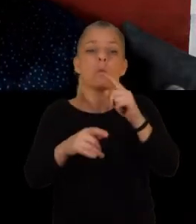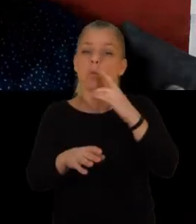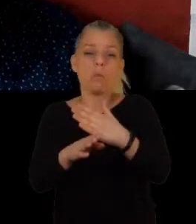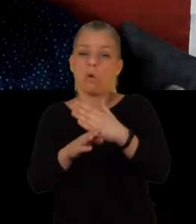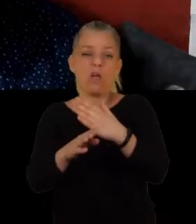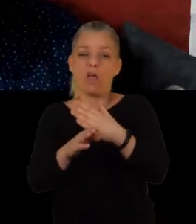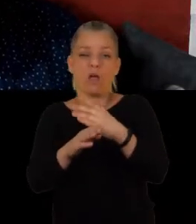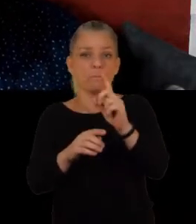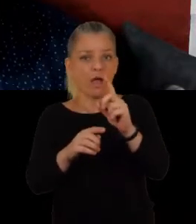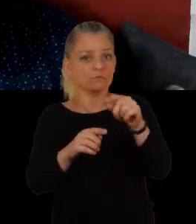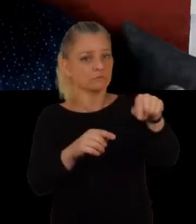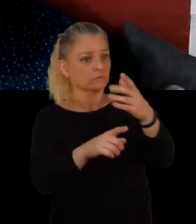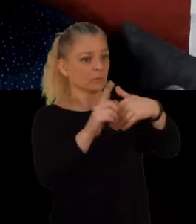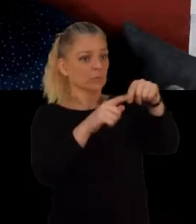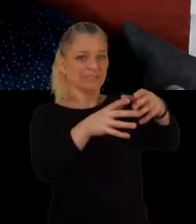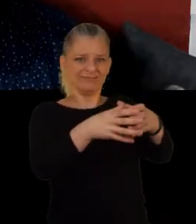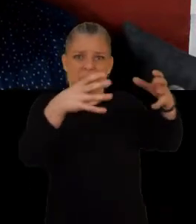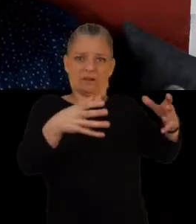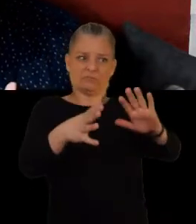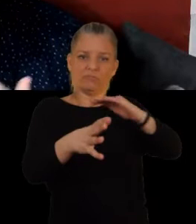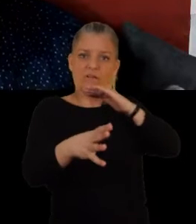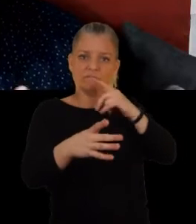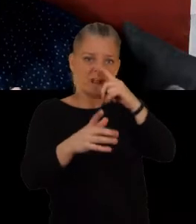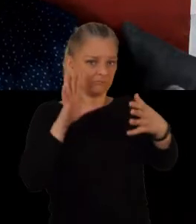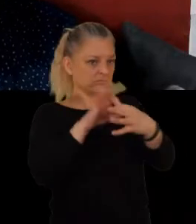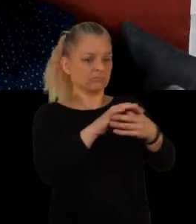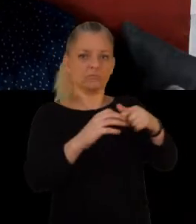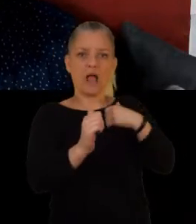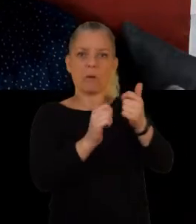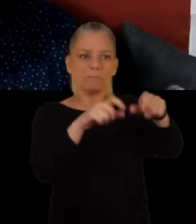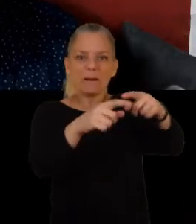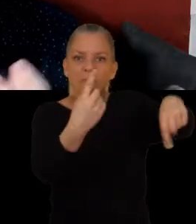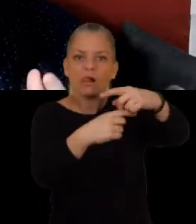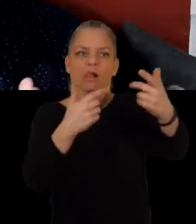community but fortunately for us that community was big enough that we connected with um our fans